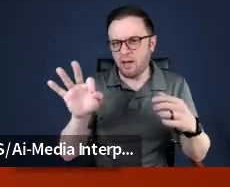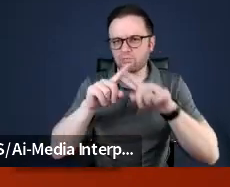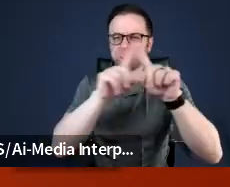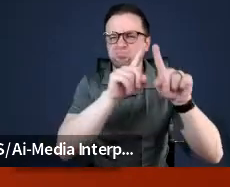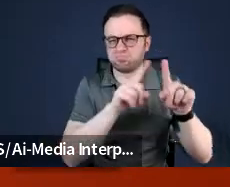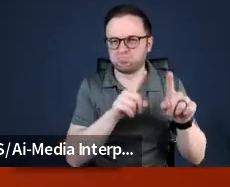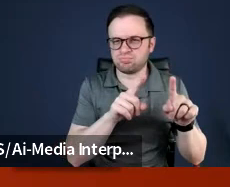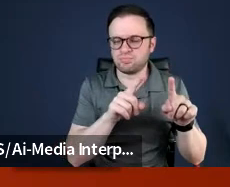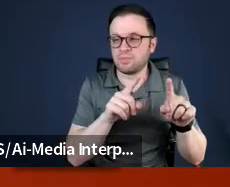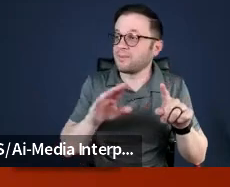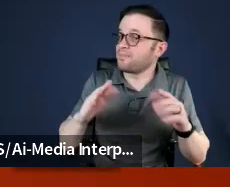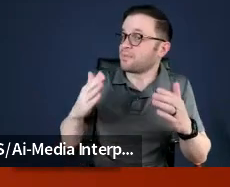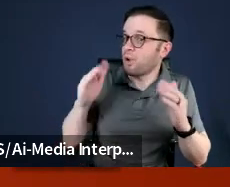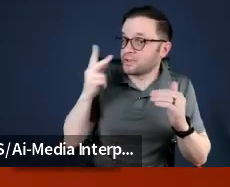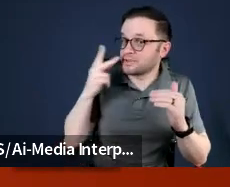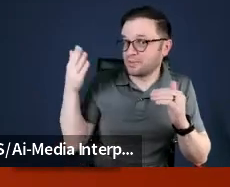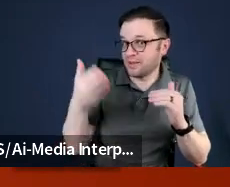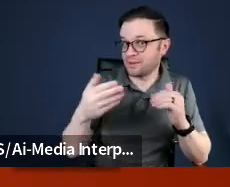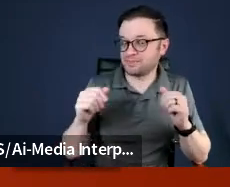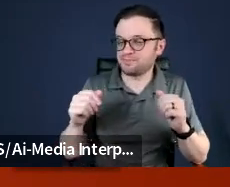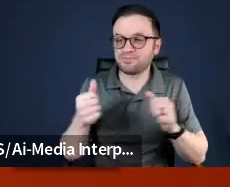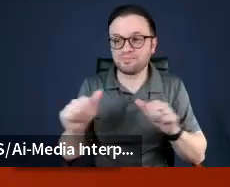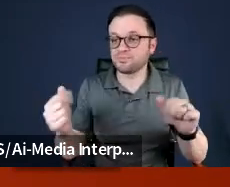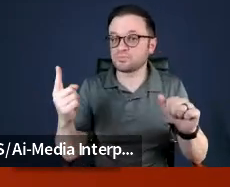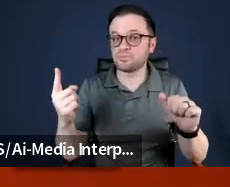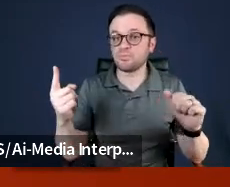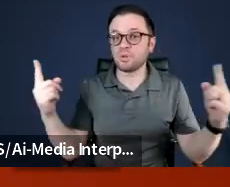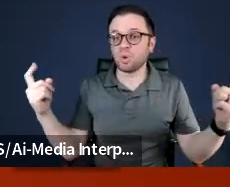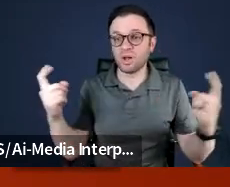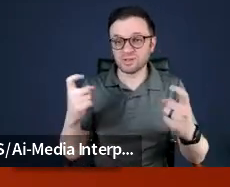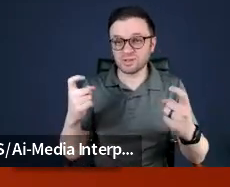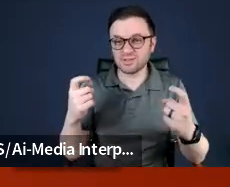And I'm know that Kennedy gets into tables and micro soft word and PDFs.